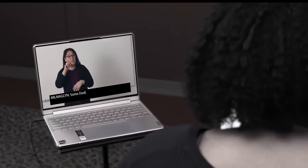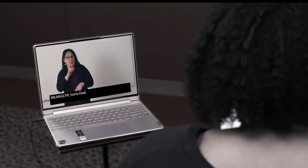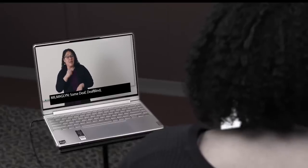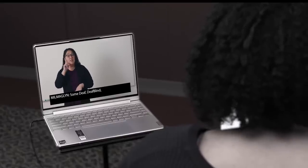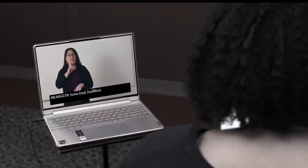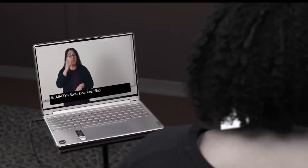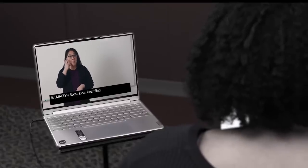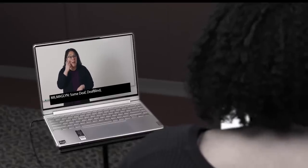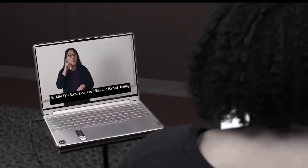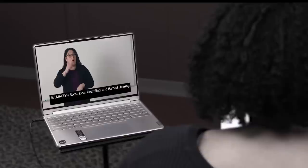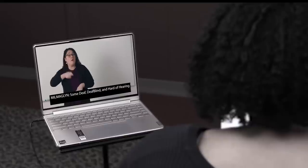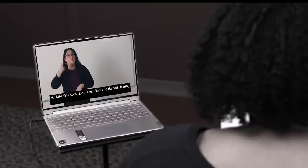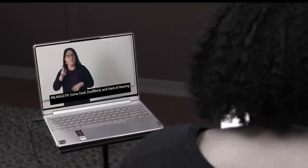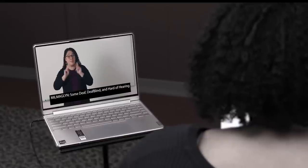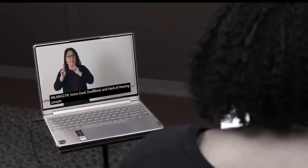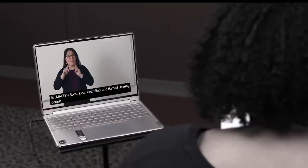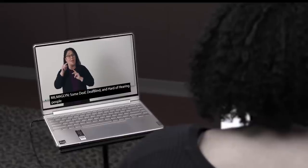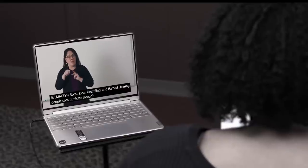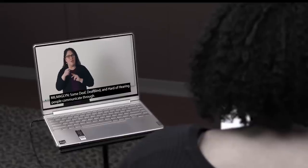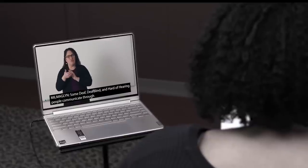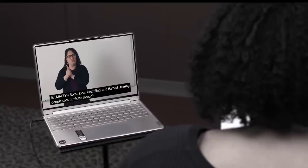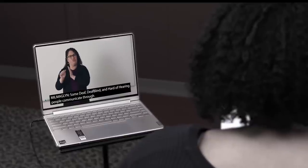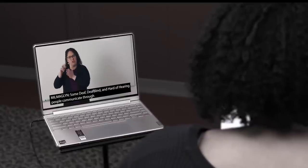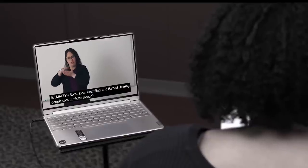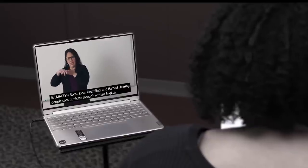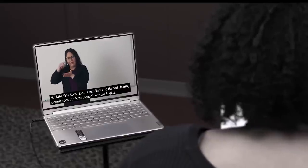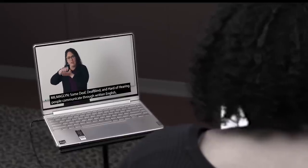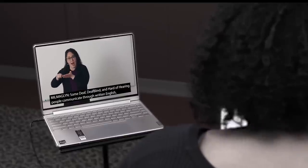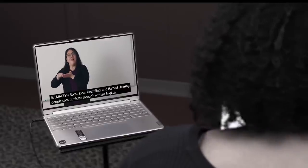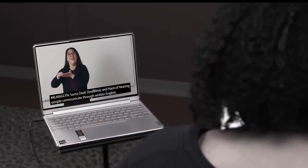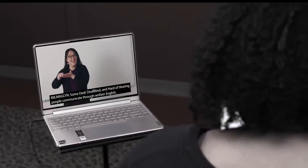Some Deaf, DeafBlind, and Hard of Hearing people communicate through written English,